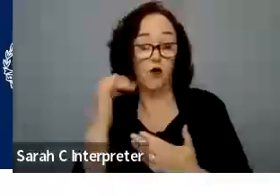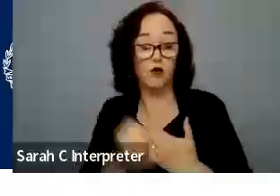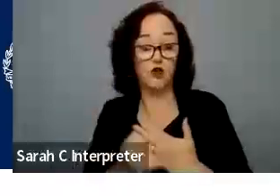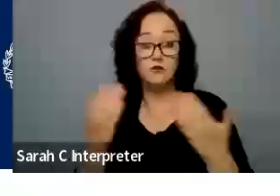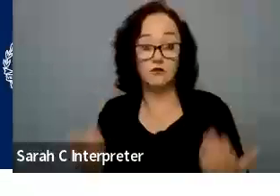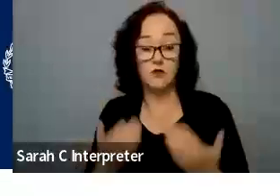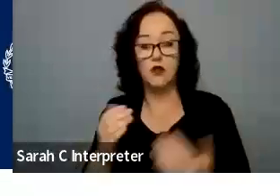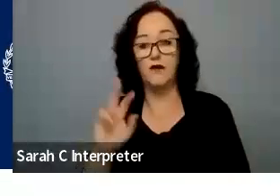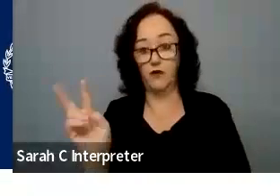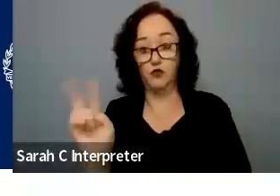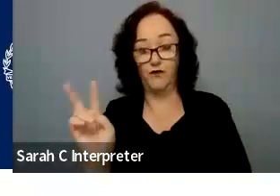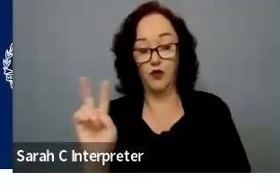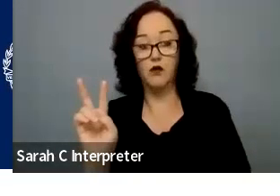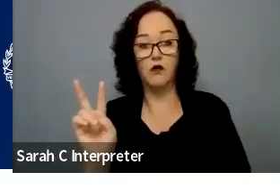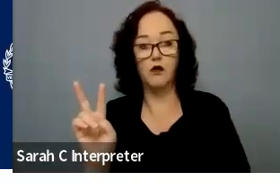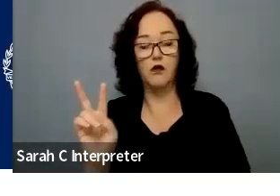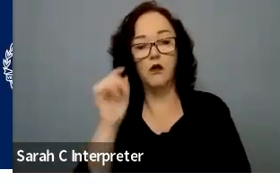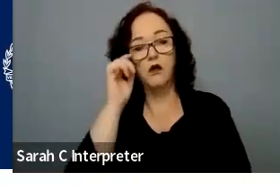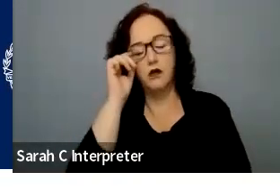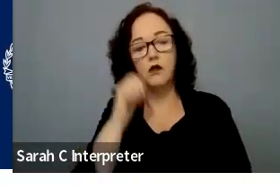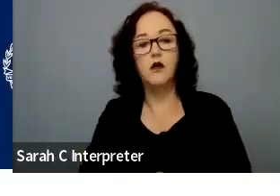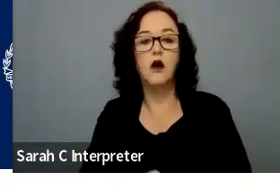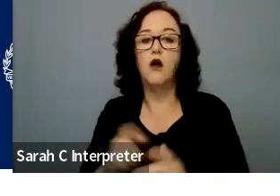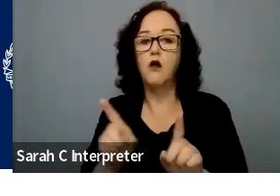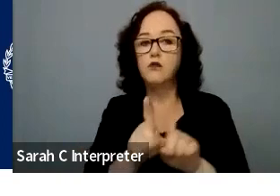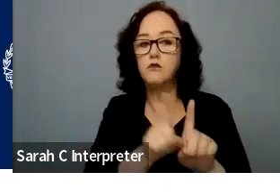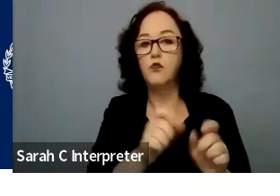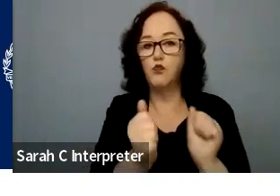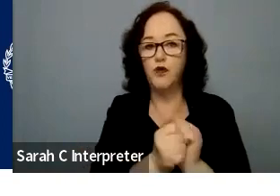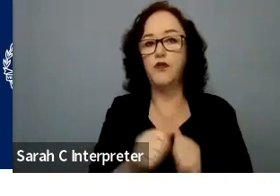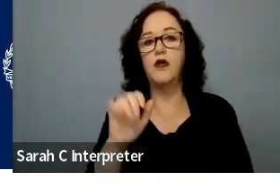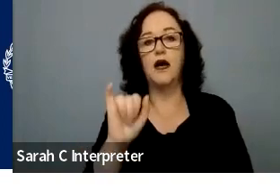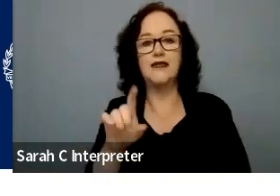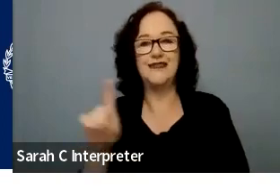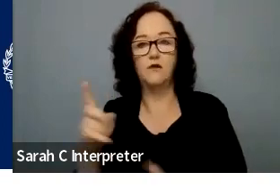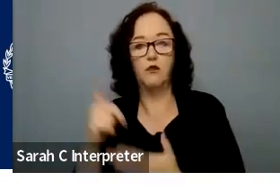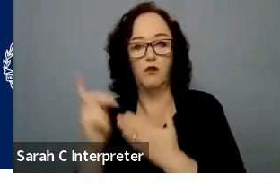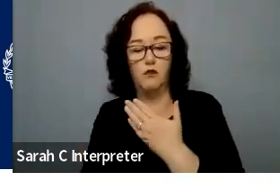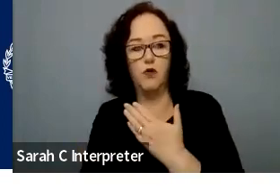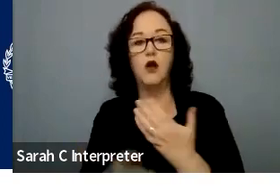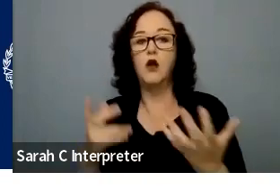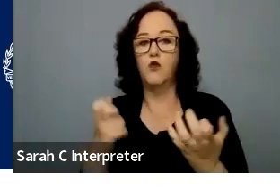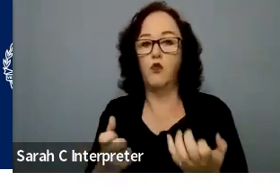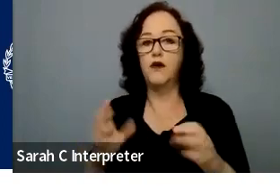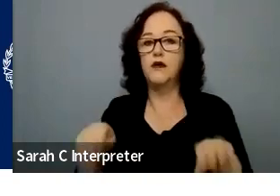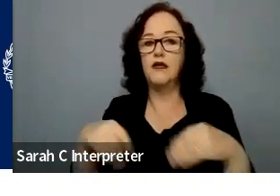with the PATH-PWIDD project is to develop a virtual IPE simulation that addresses